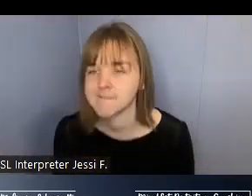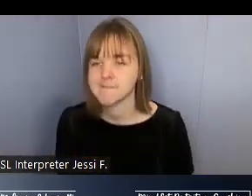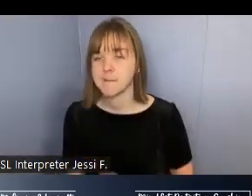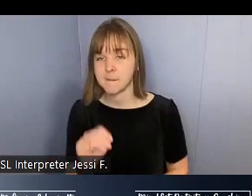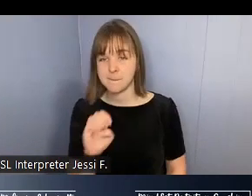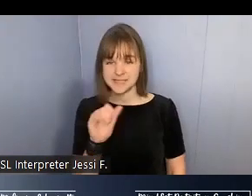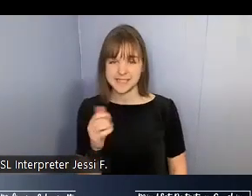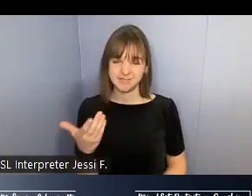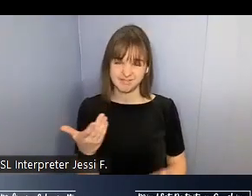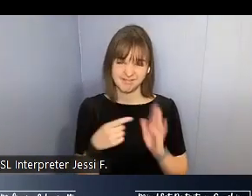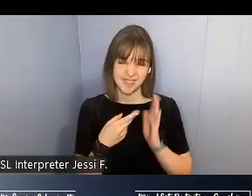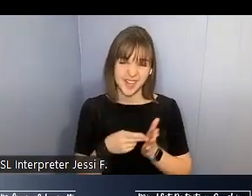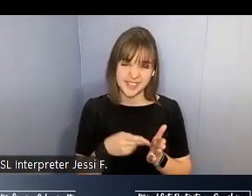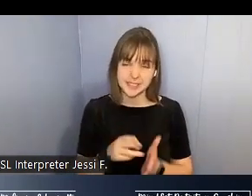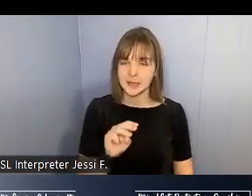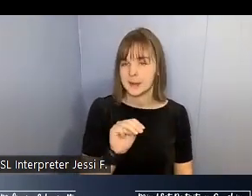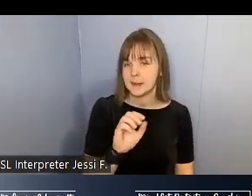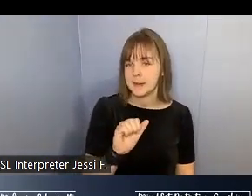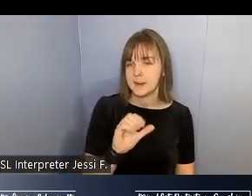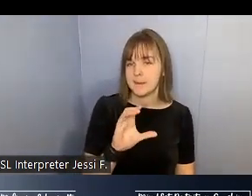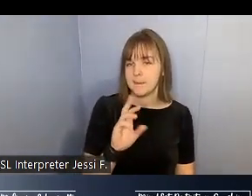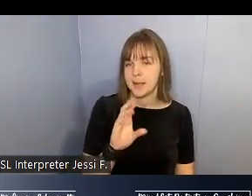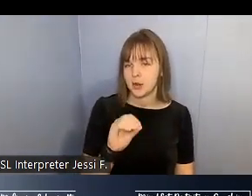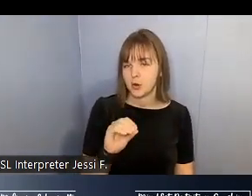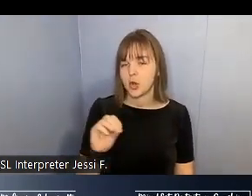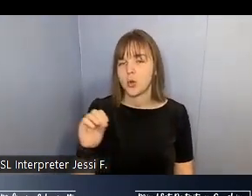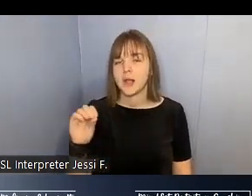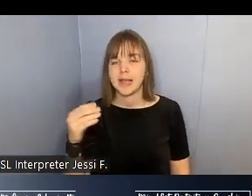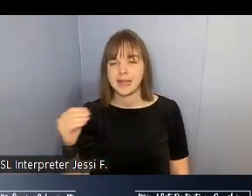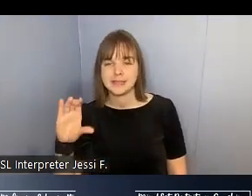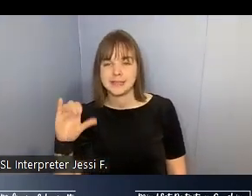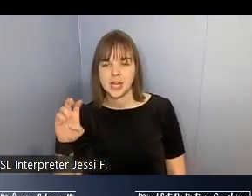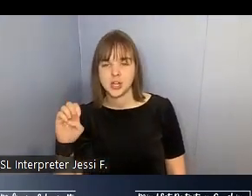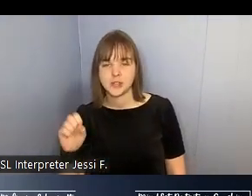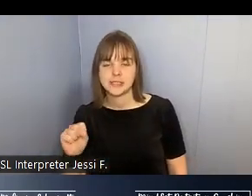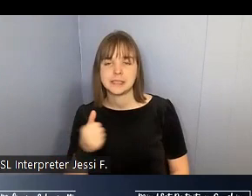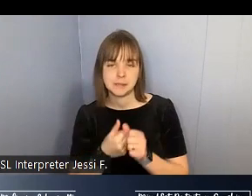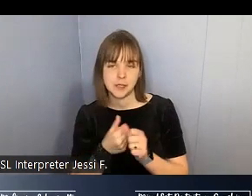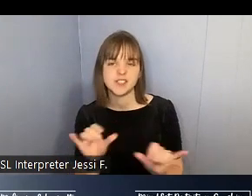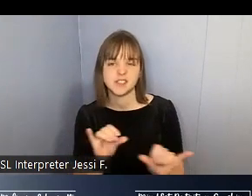Every macro-- protein, fats, and carbs are your macros. Every gram of protein and every gram of carbohydrates has four calories.